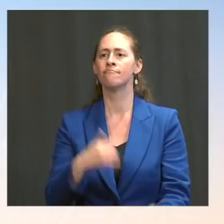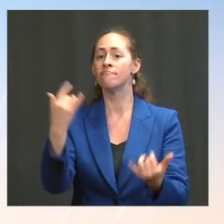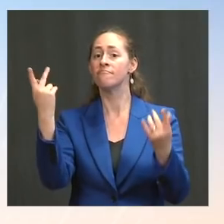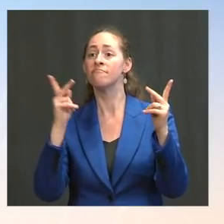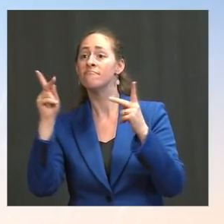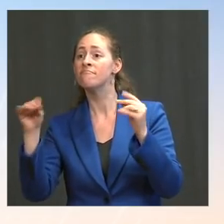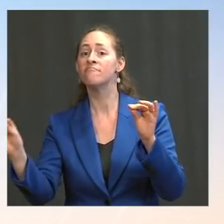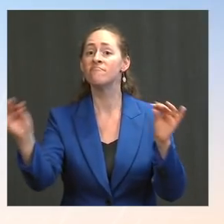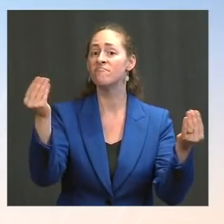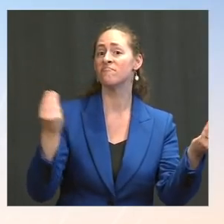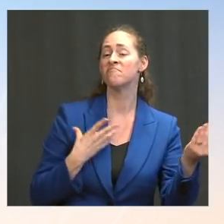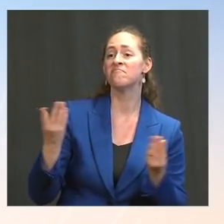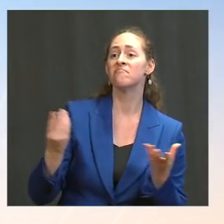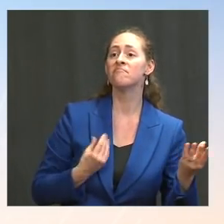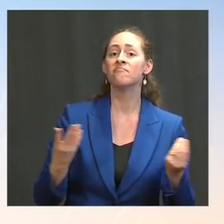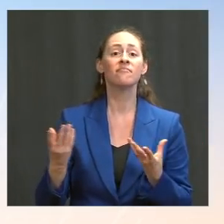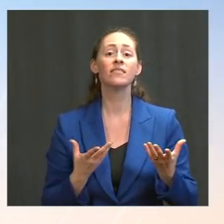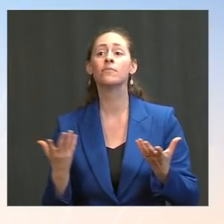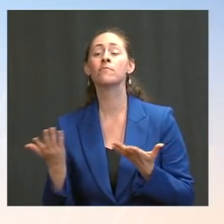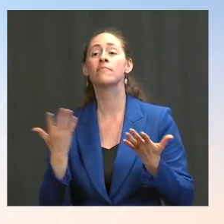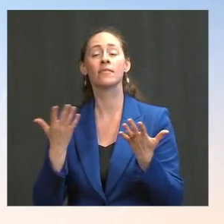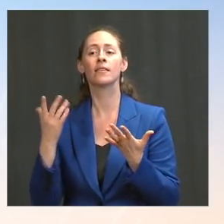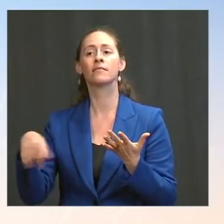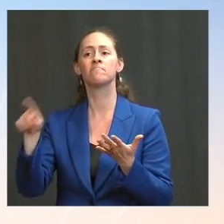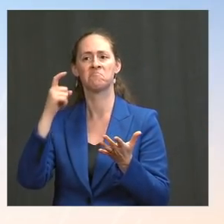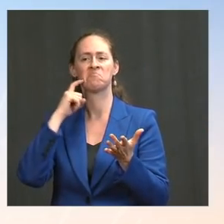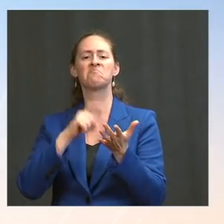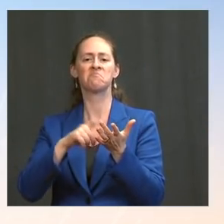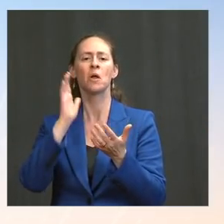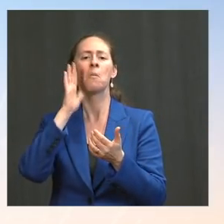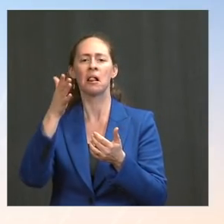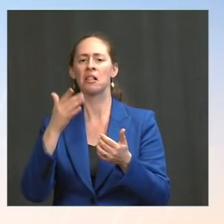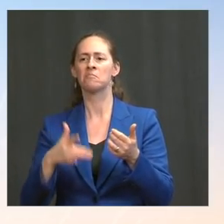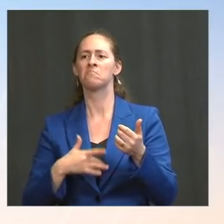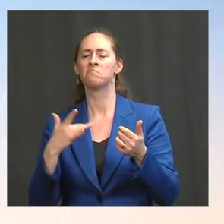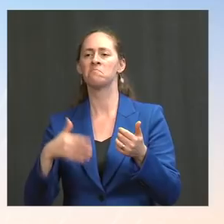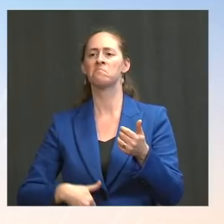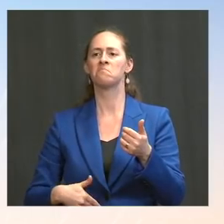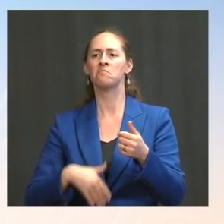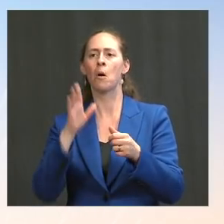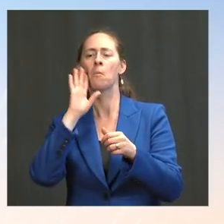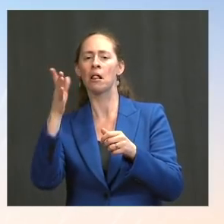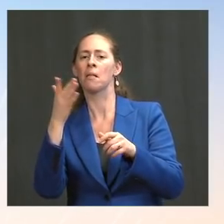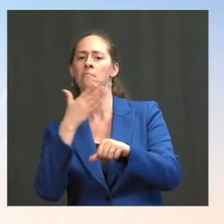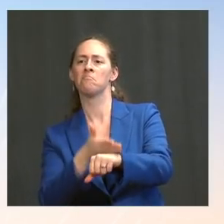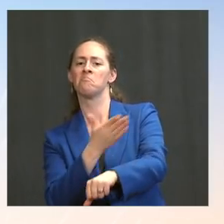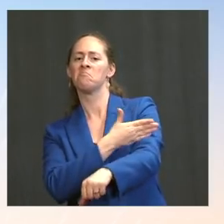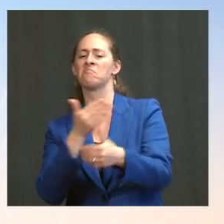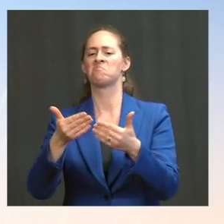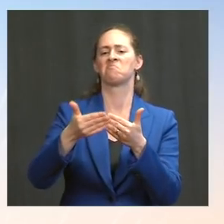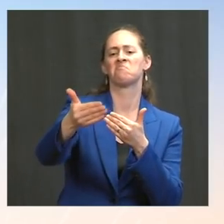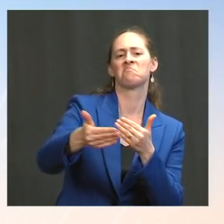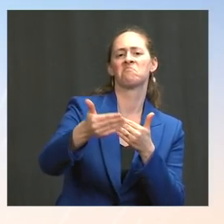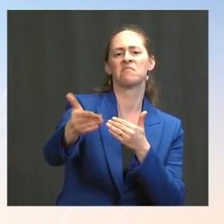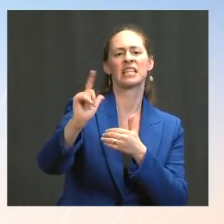is that you should expect some improvement sequentially over the second half of this year. From our perspective on the policy side, it's why we're incredibly focused --